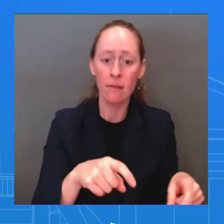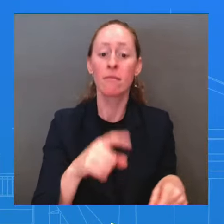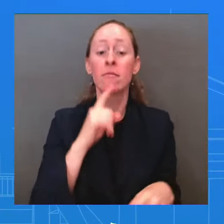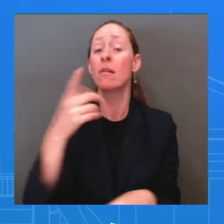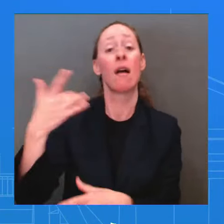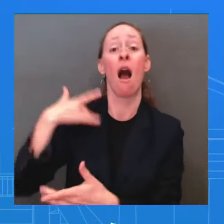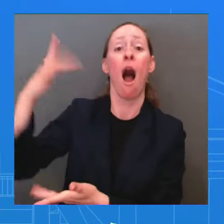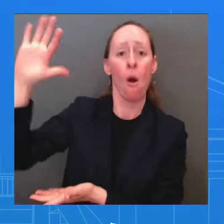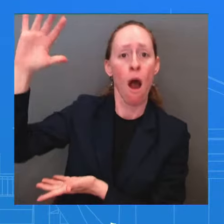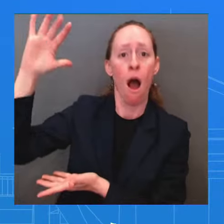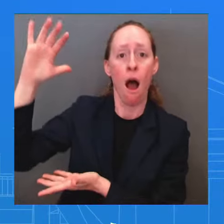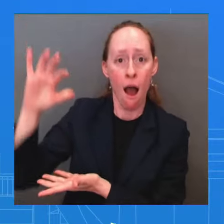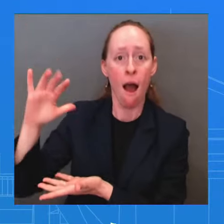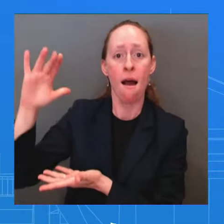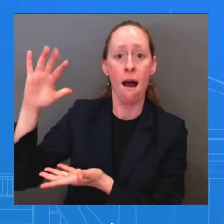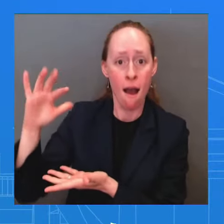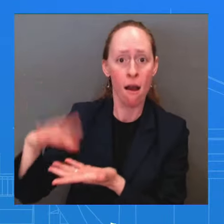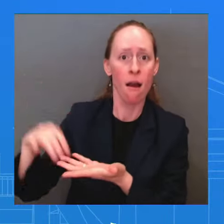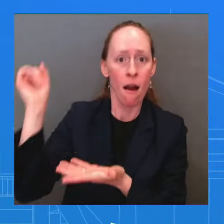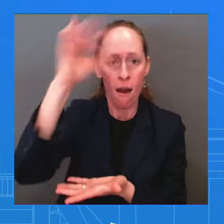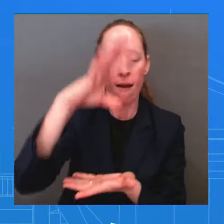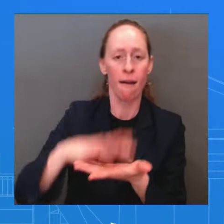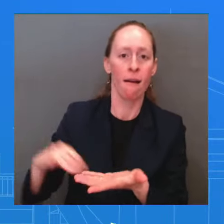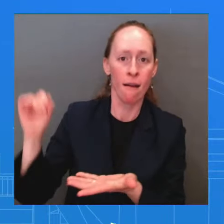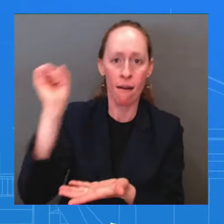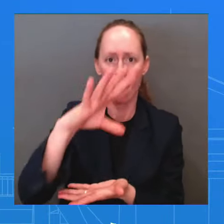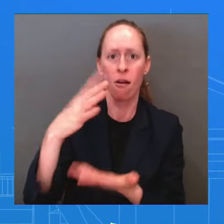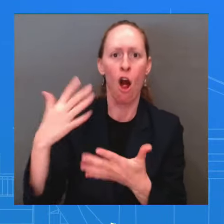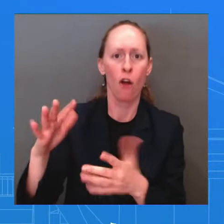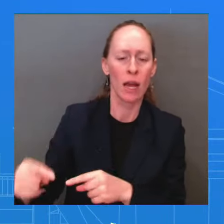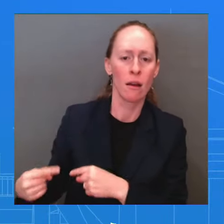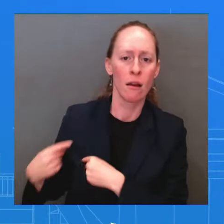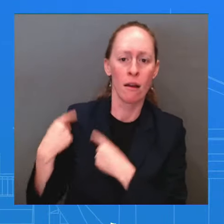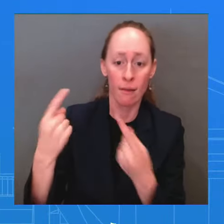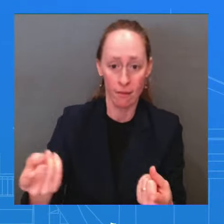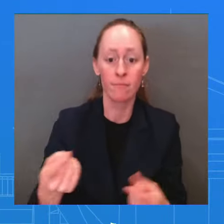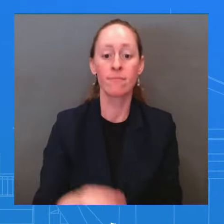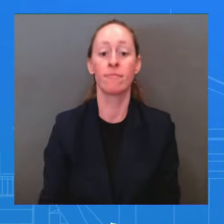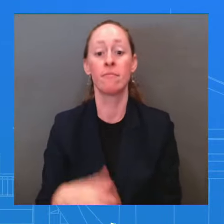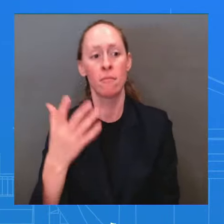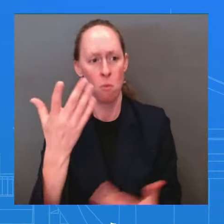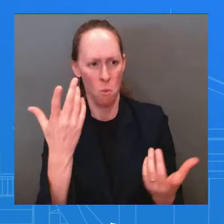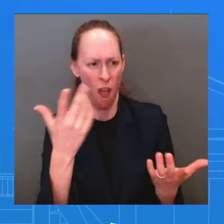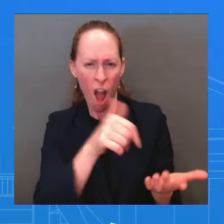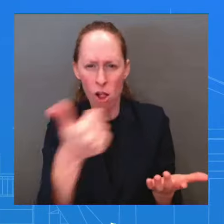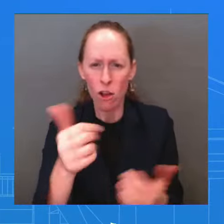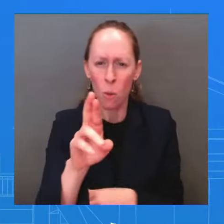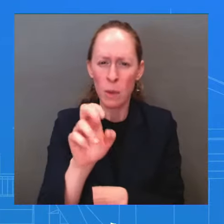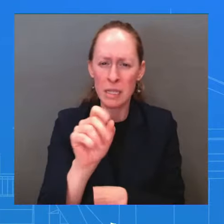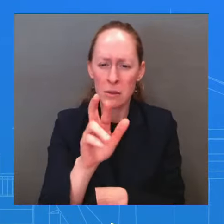that there will be a further announcement of additional resources and capabilities, additional weapons to go to Ukraine -- as they continue this counteroffensive